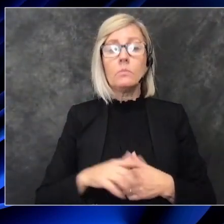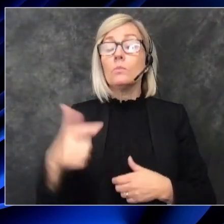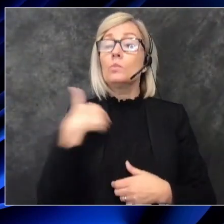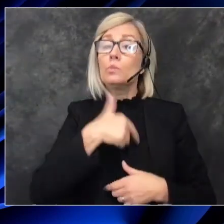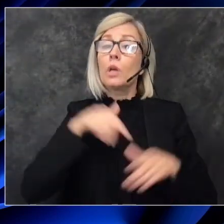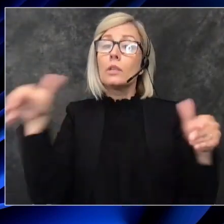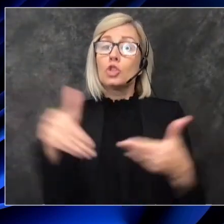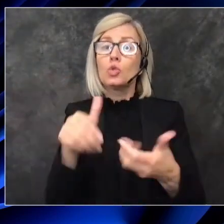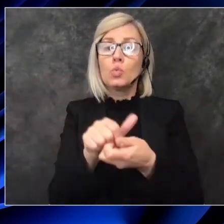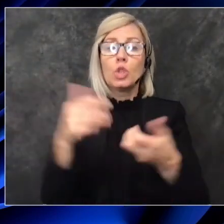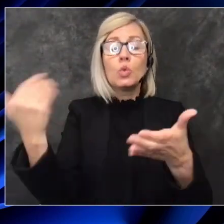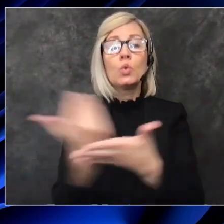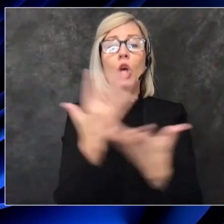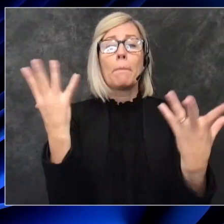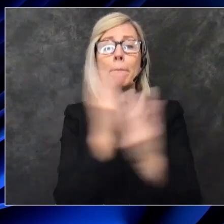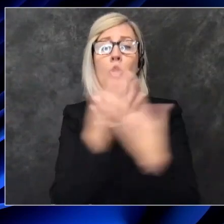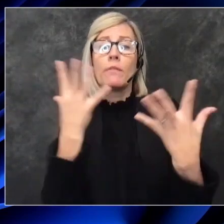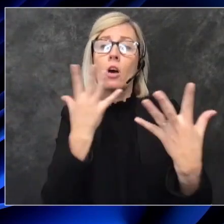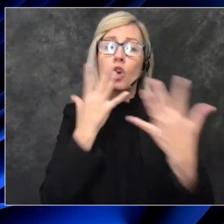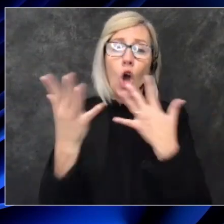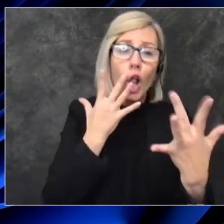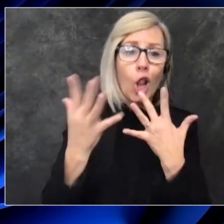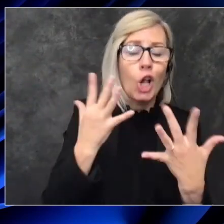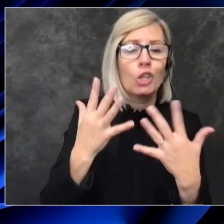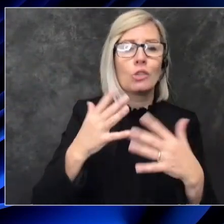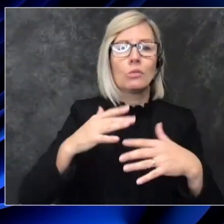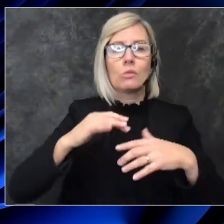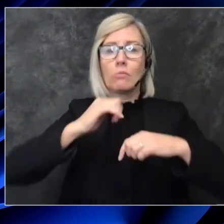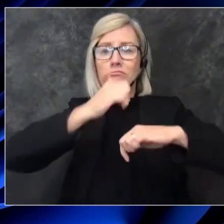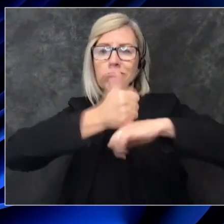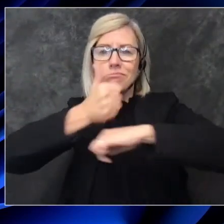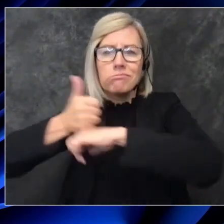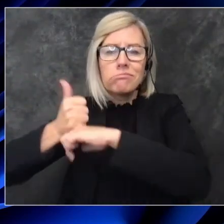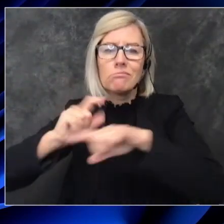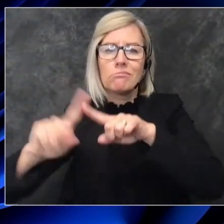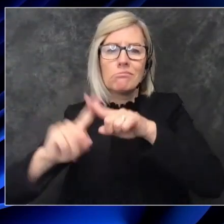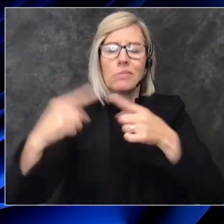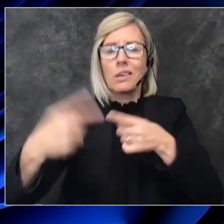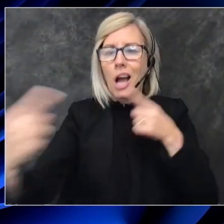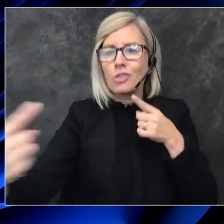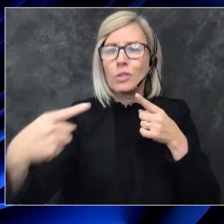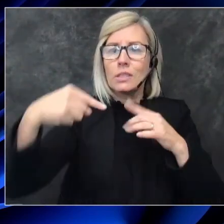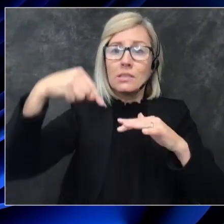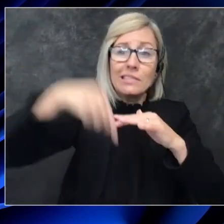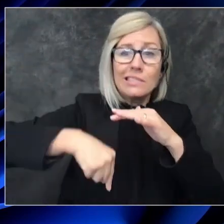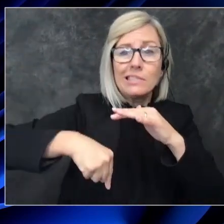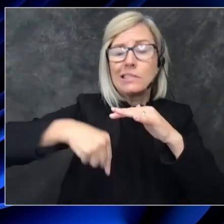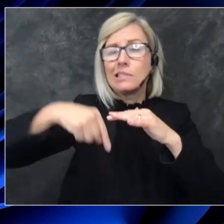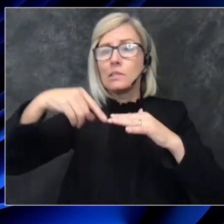with new beautiful colorways, a range of different contrast intensities We thought about Hey,